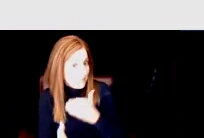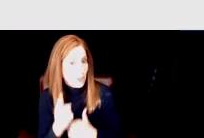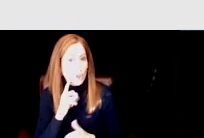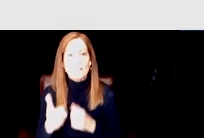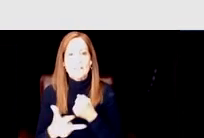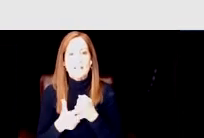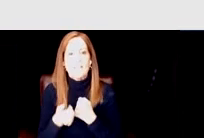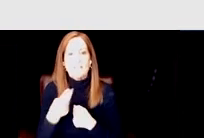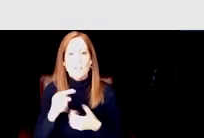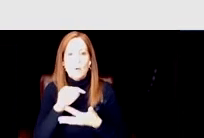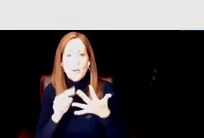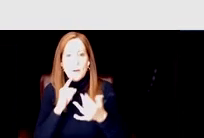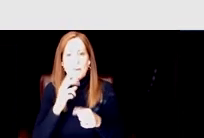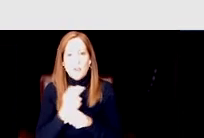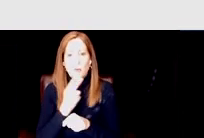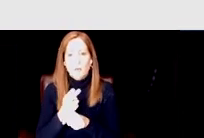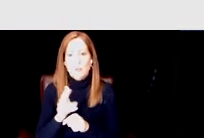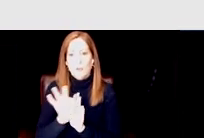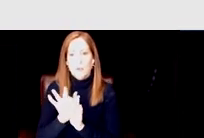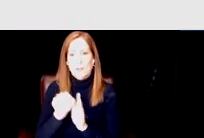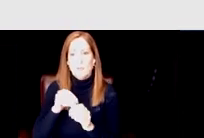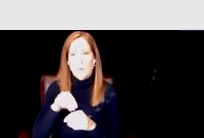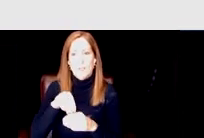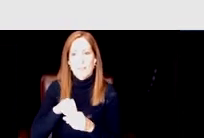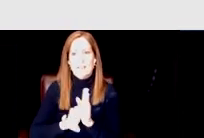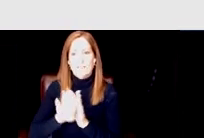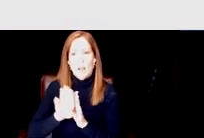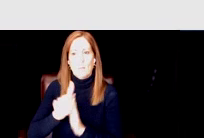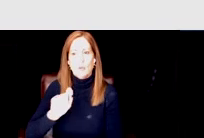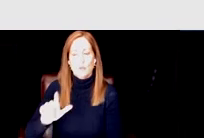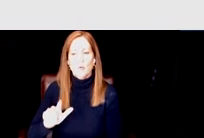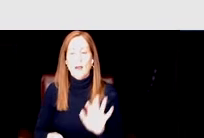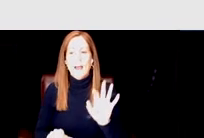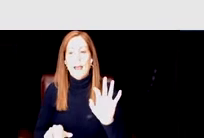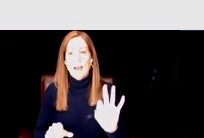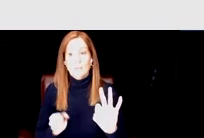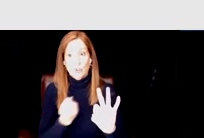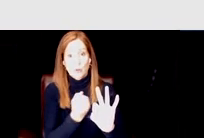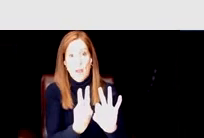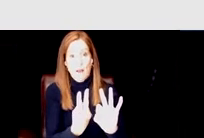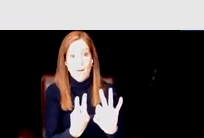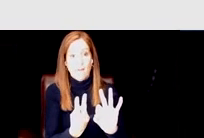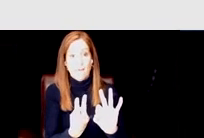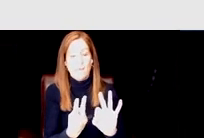from the menu within the Developer Tools F12 pane view. Select it from the menu,